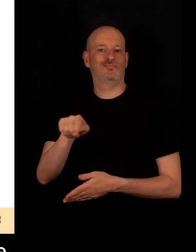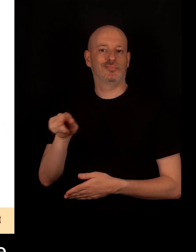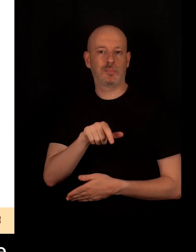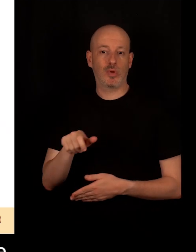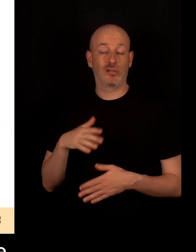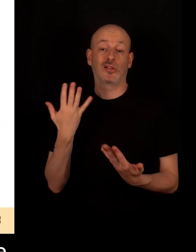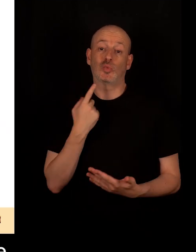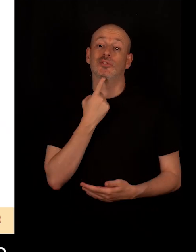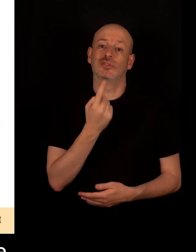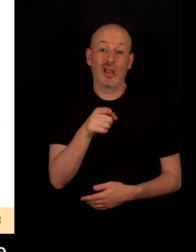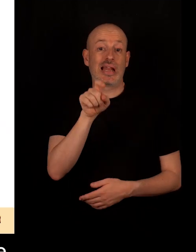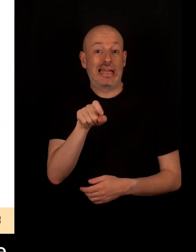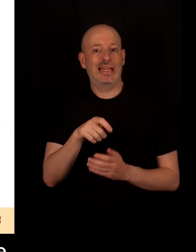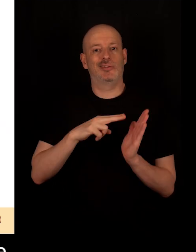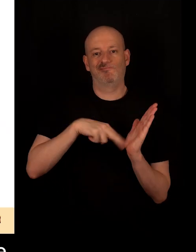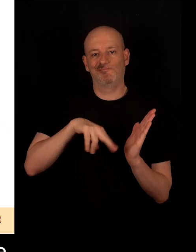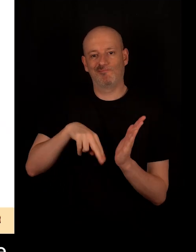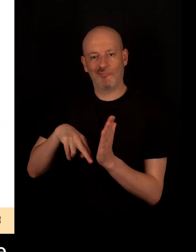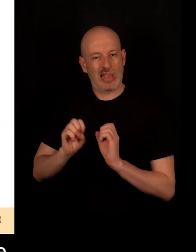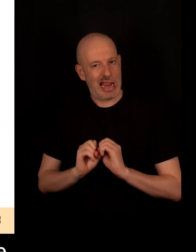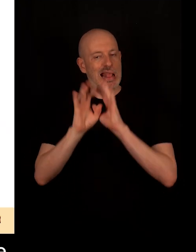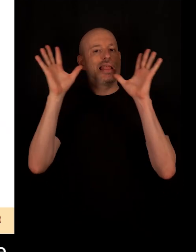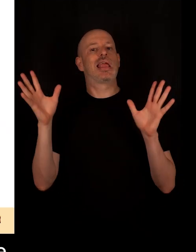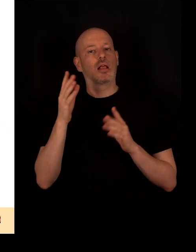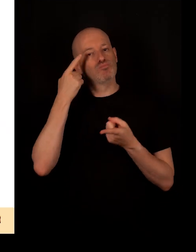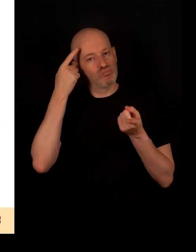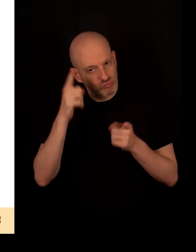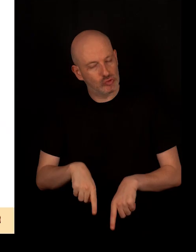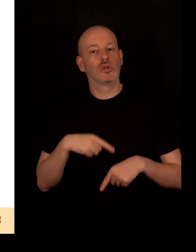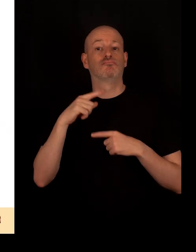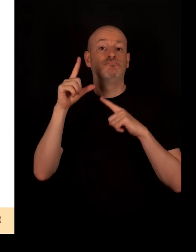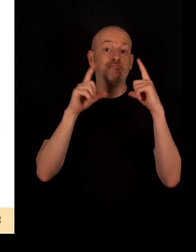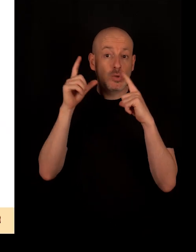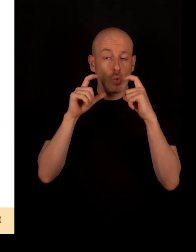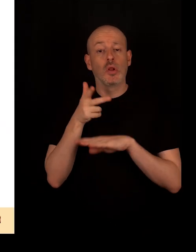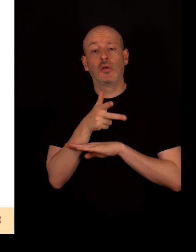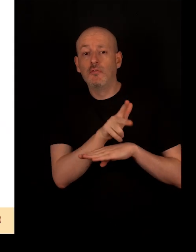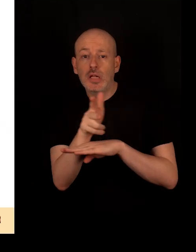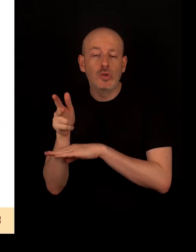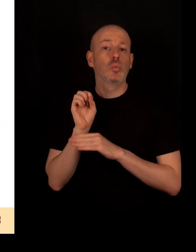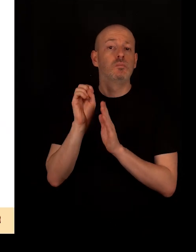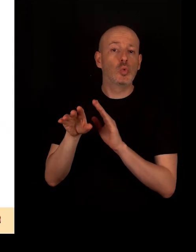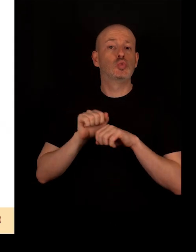This is what we say that you need to have the explicit consent of your residents. If you take pictures, if you take videos, if you post them on social media,